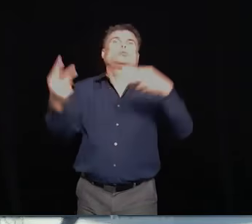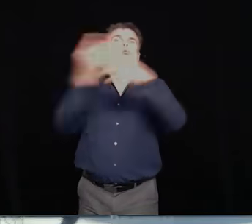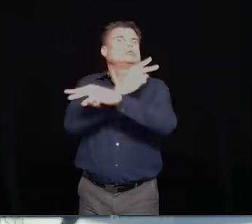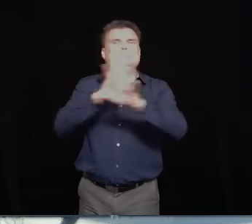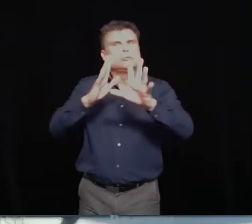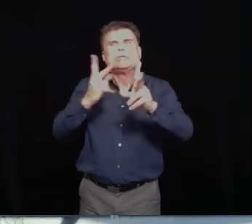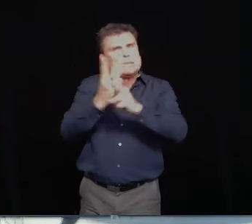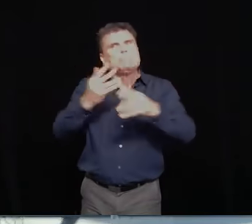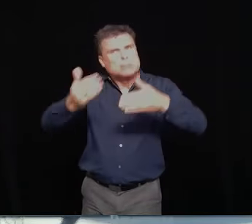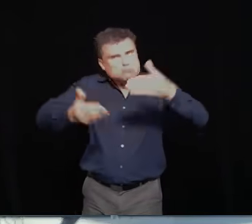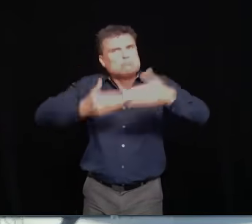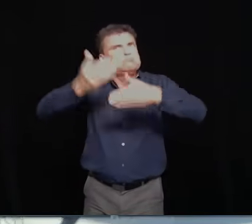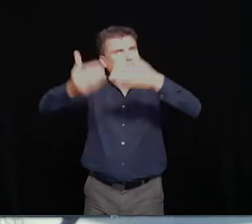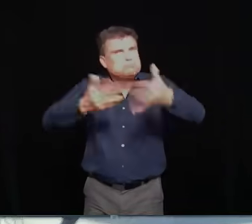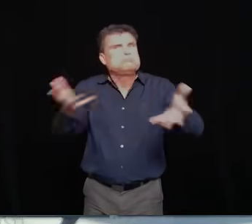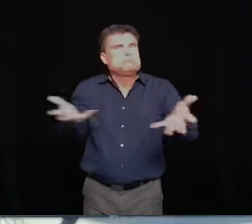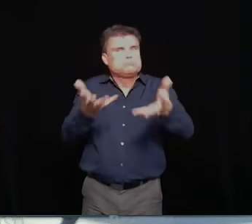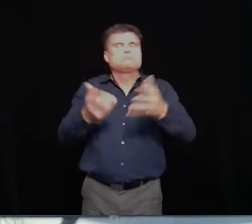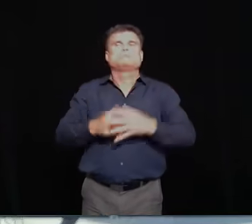shift in people's lines especially with concerns around school?